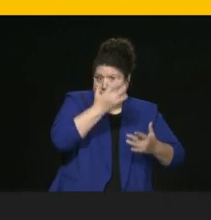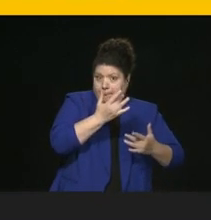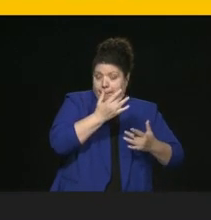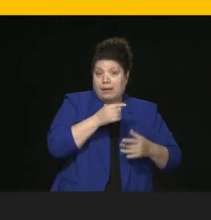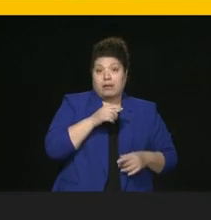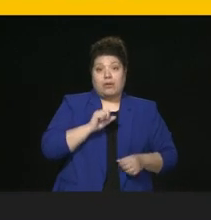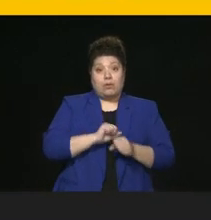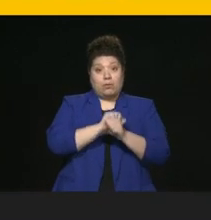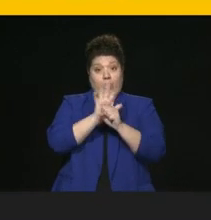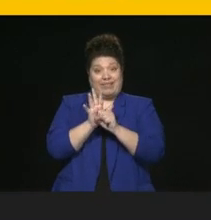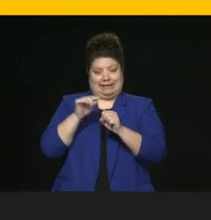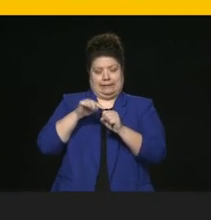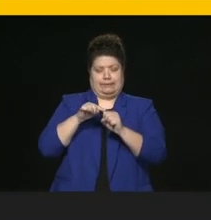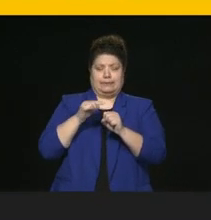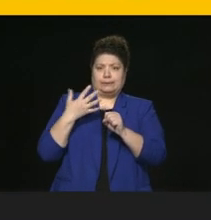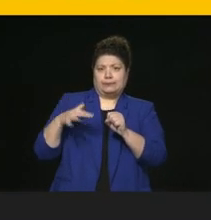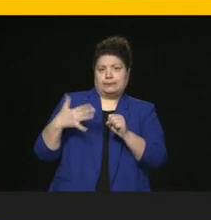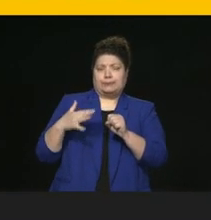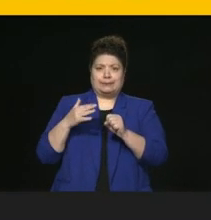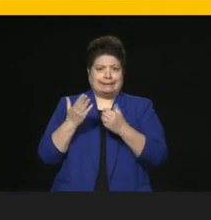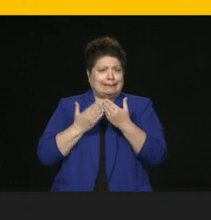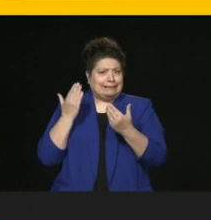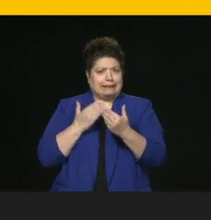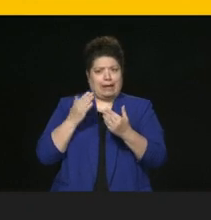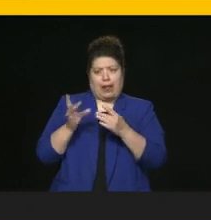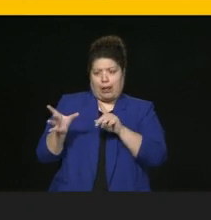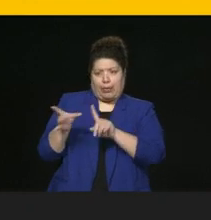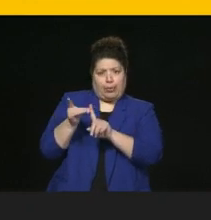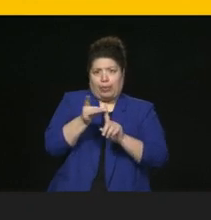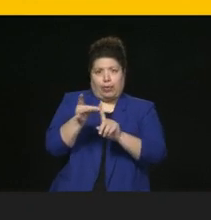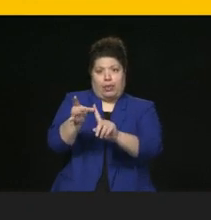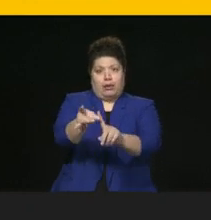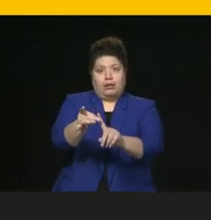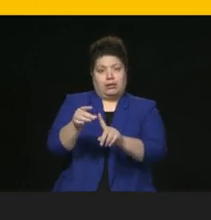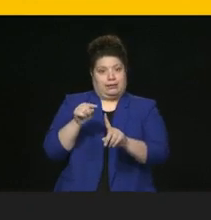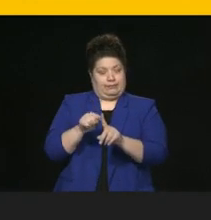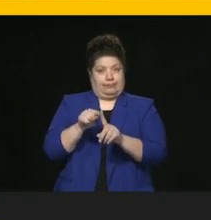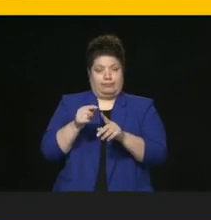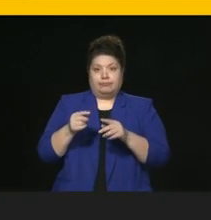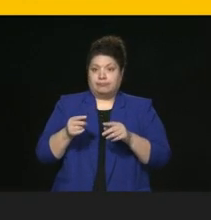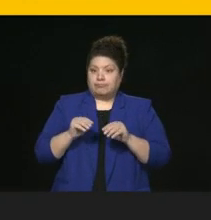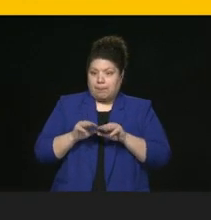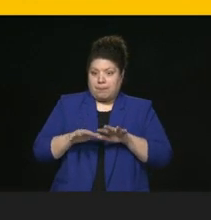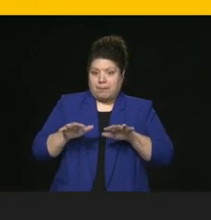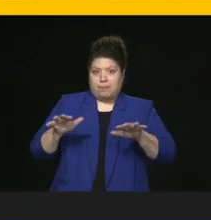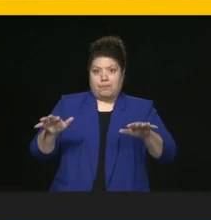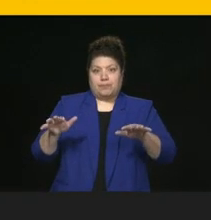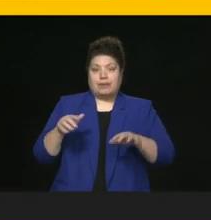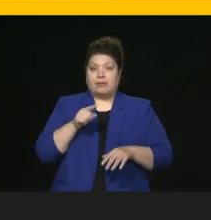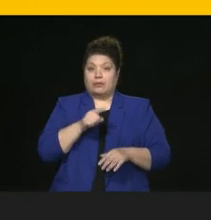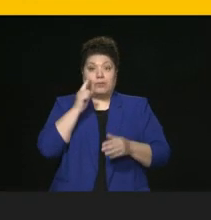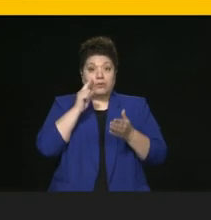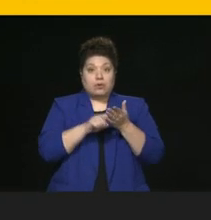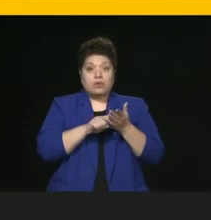DATA BECAUSE COVID-19 IS VERY CONTAGIOUS EVEN A FEW CASES CAN